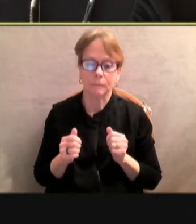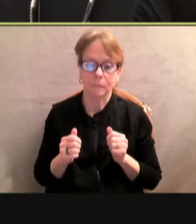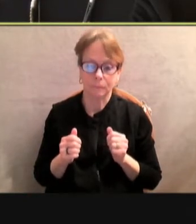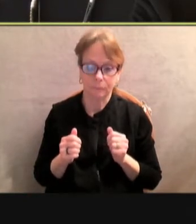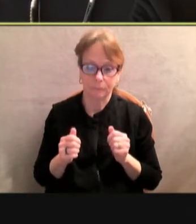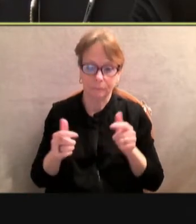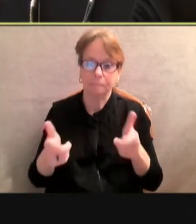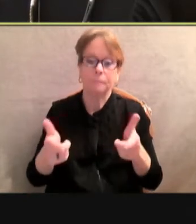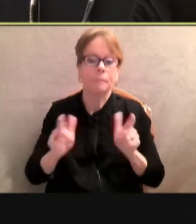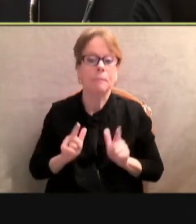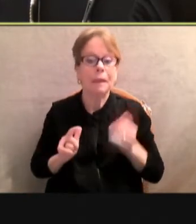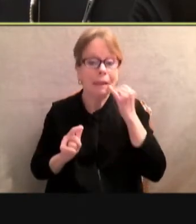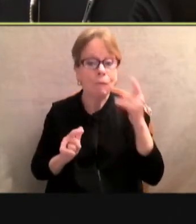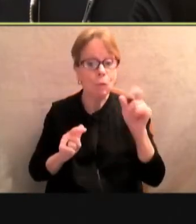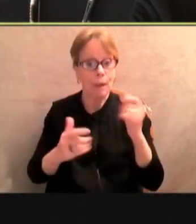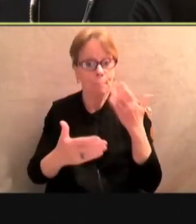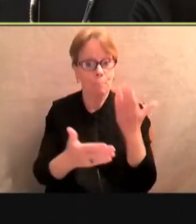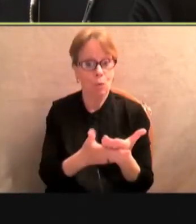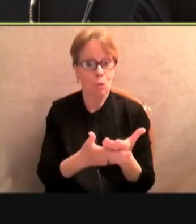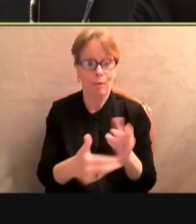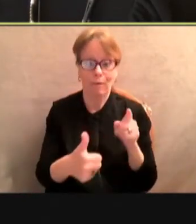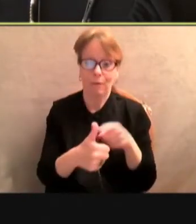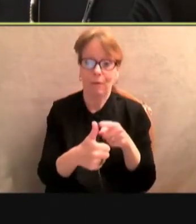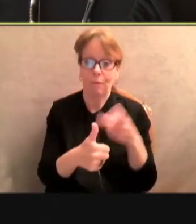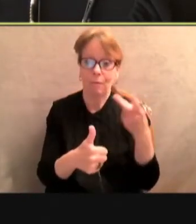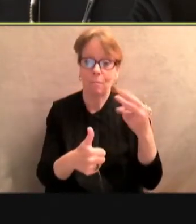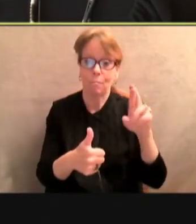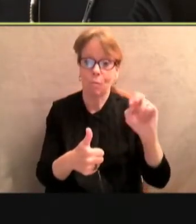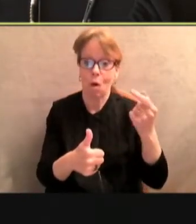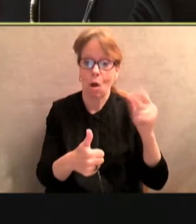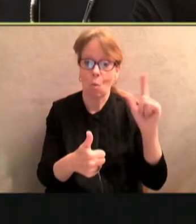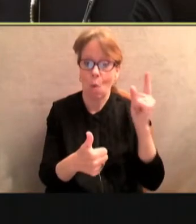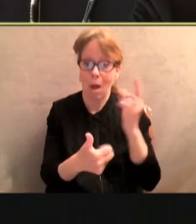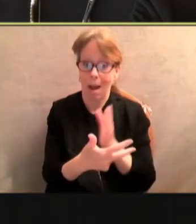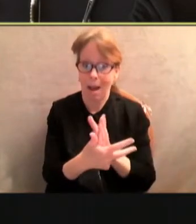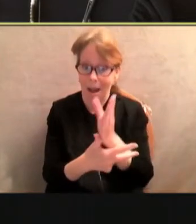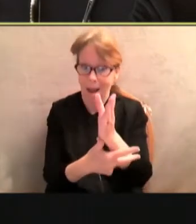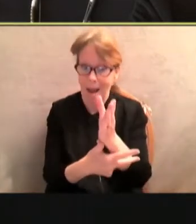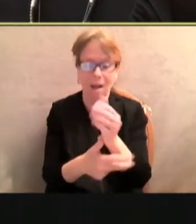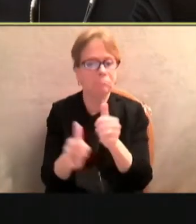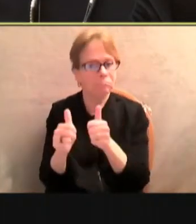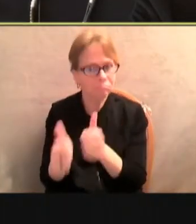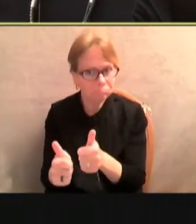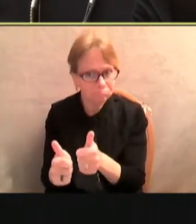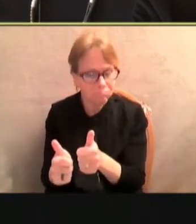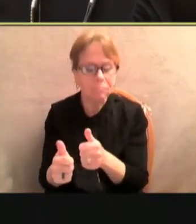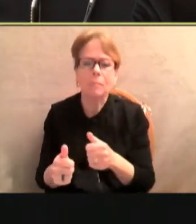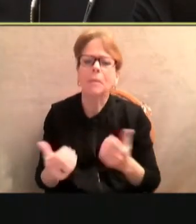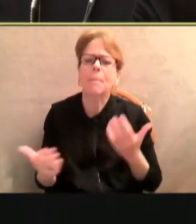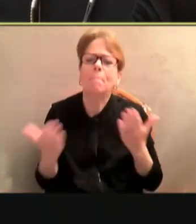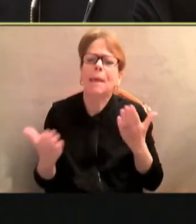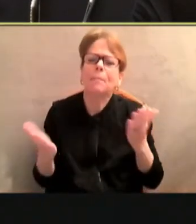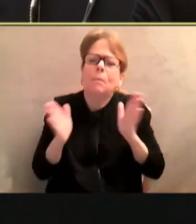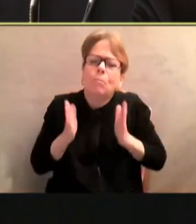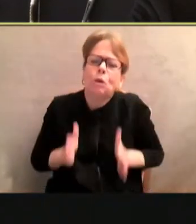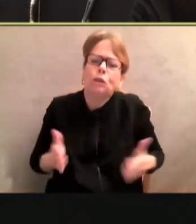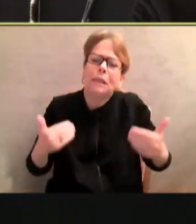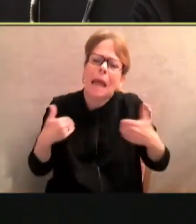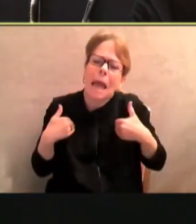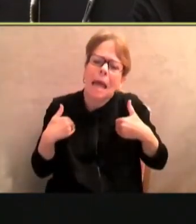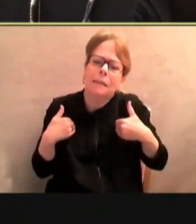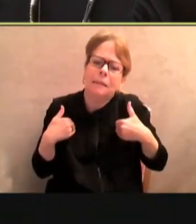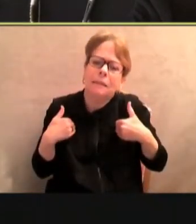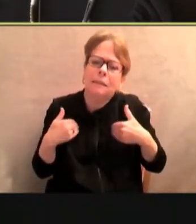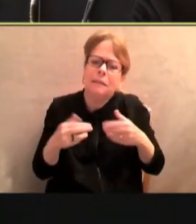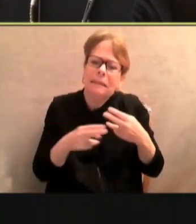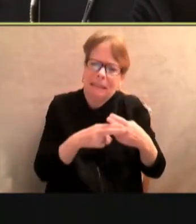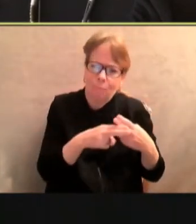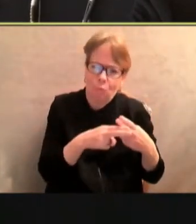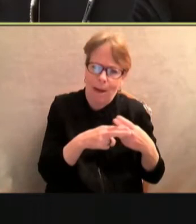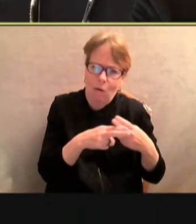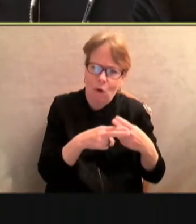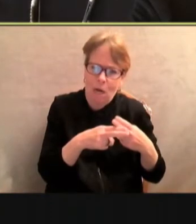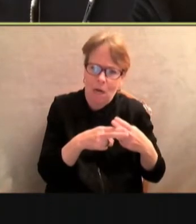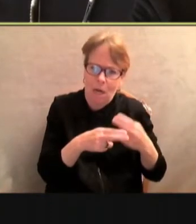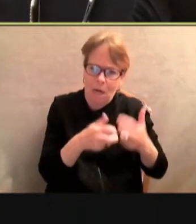one, you're good. If someone has a temporary impairment, if it is sufficiently severe,